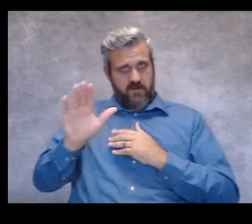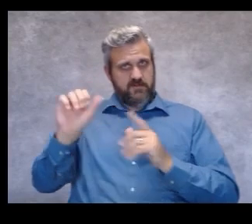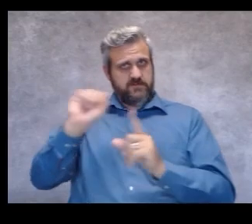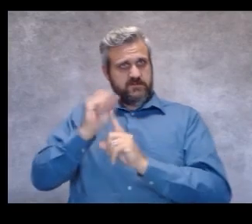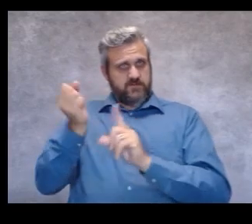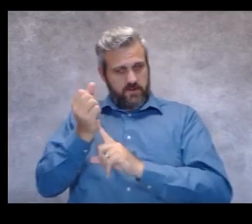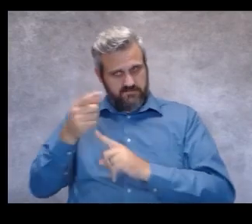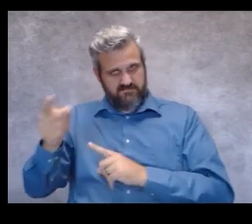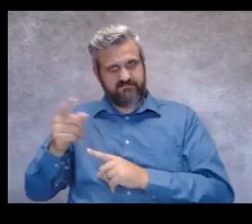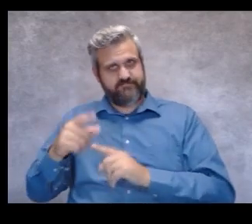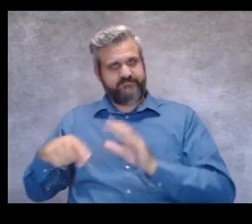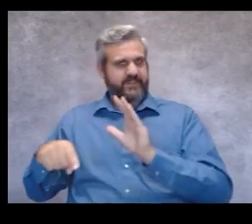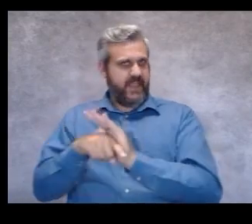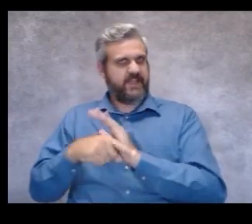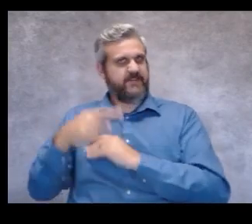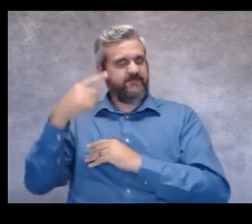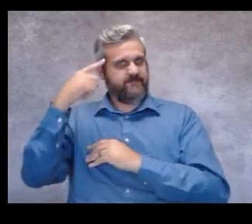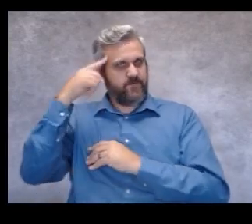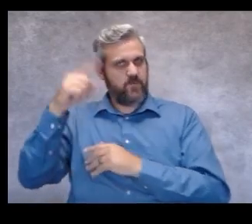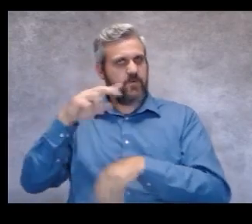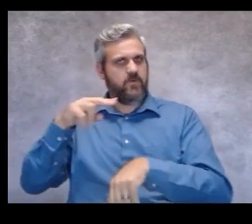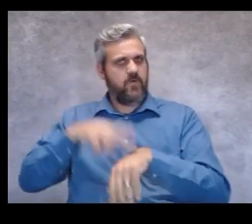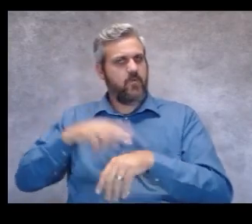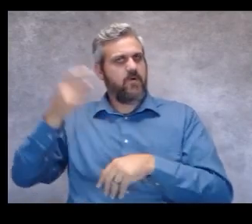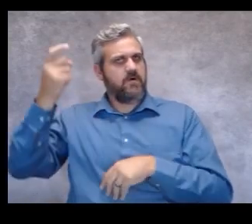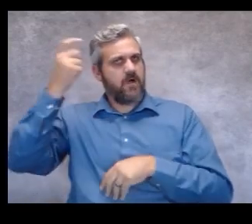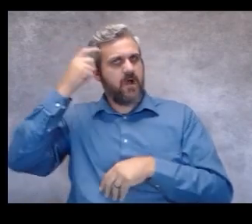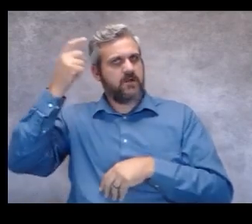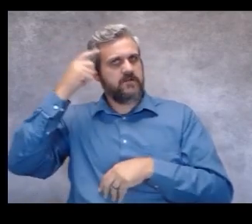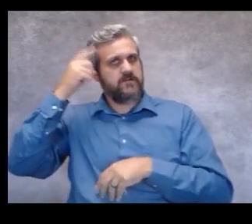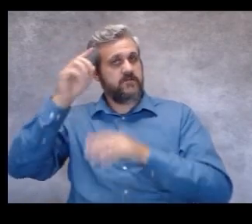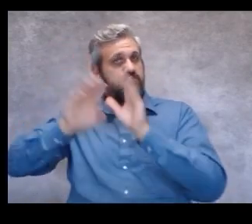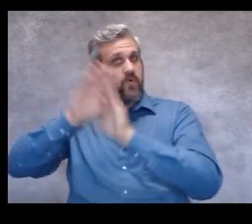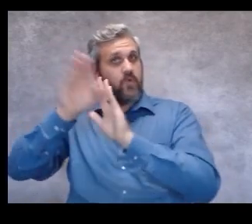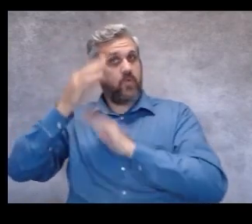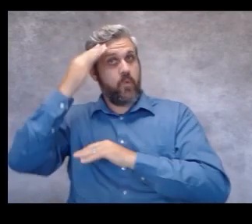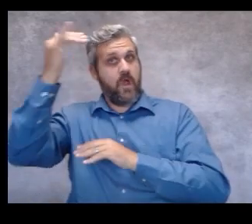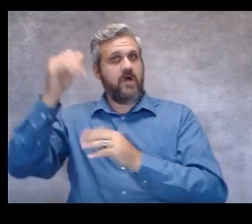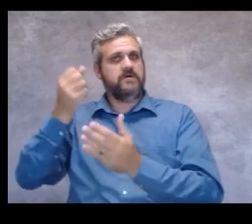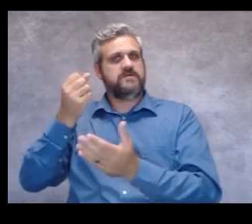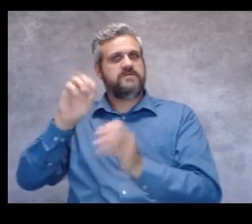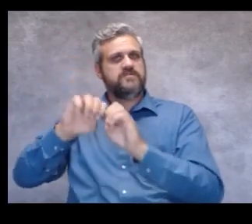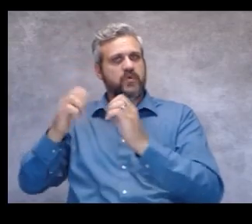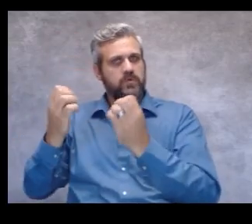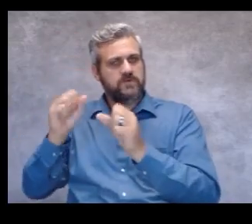to normal cognitive or effective growth due to socioeconomic limitations,